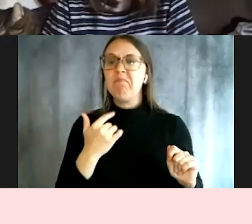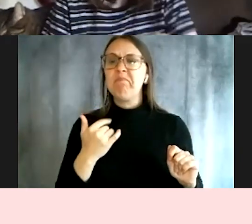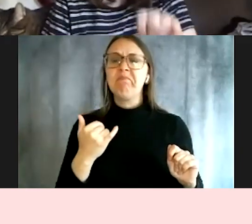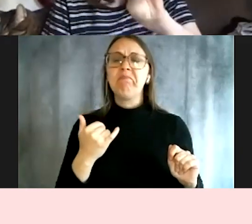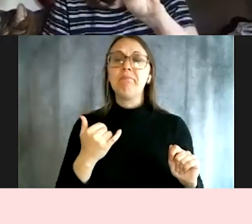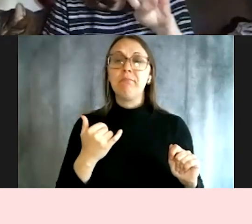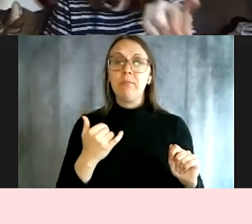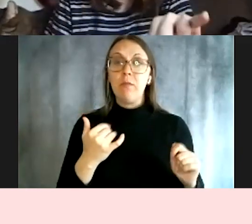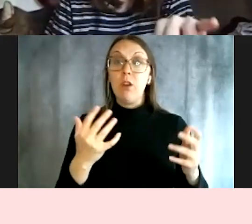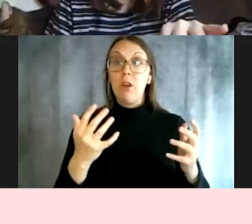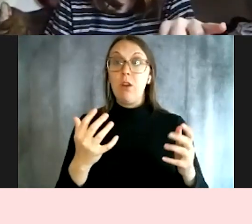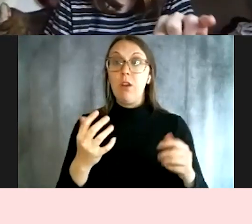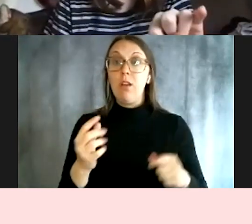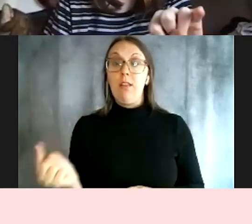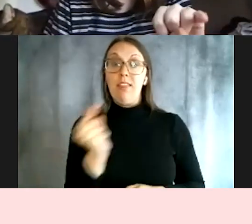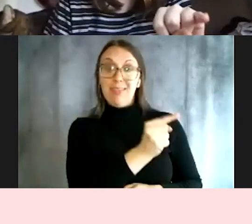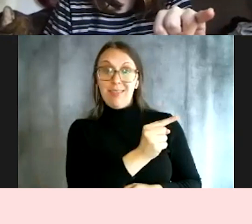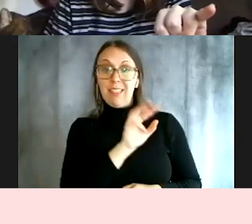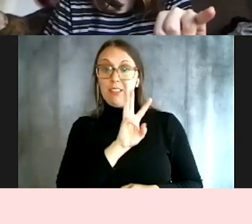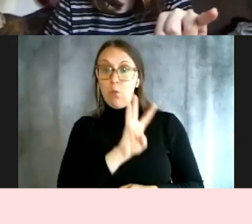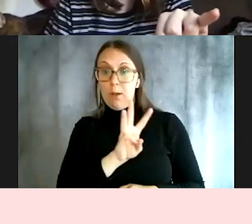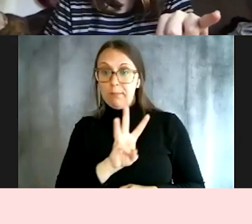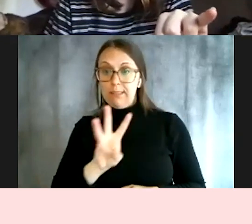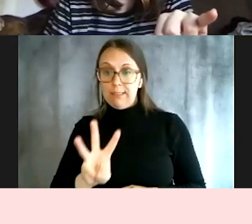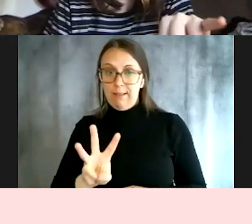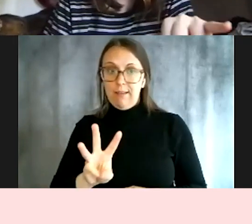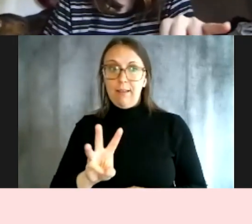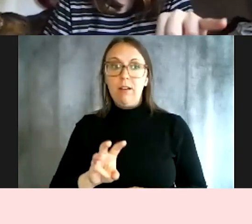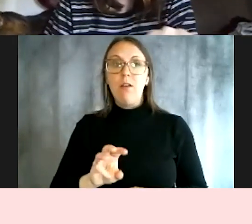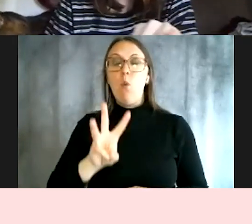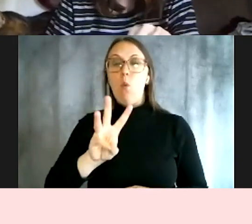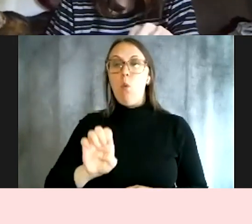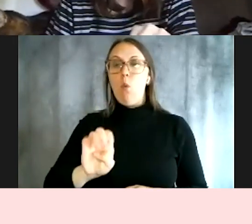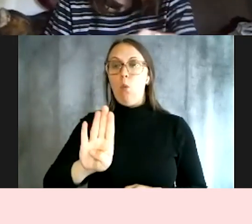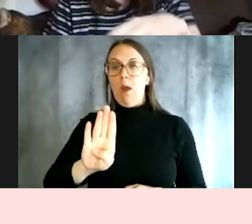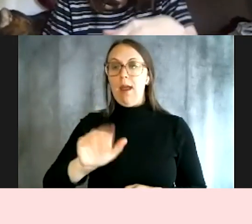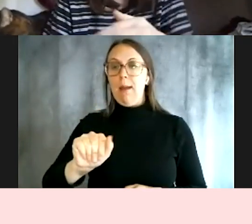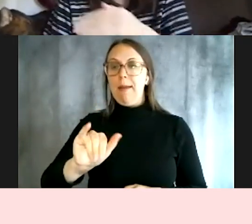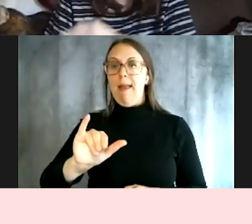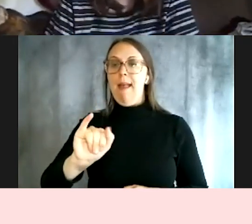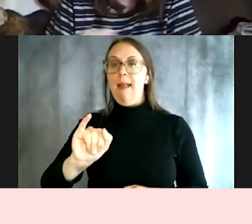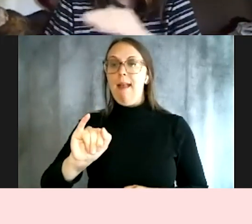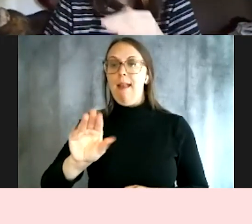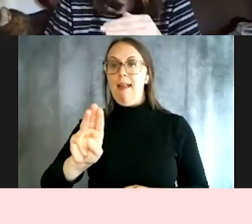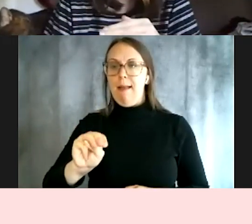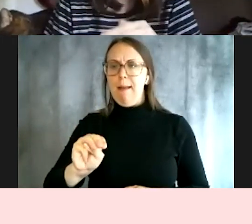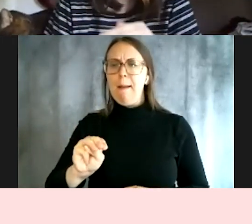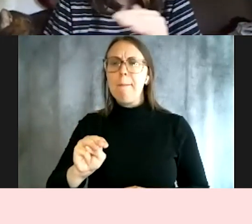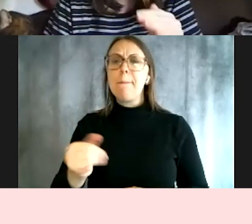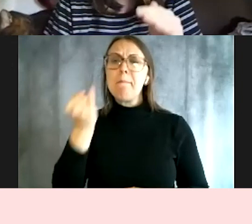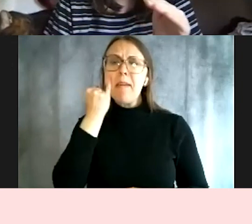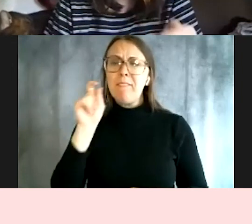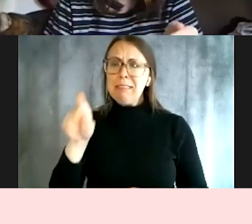I go to this website, it's called Web Aim or web aim which stands for Web Accessibility In Mind.